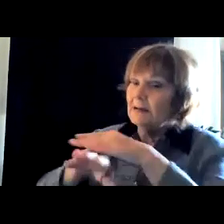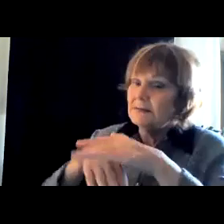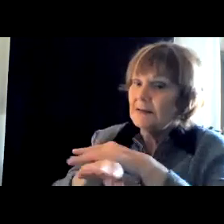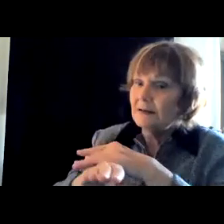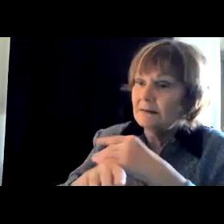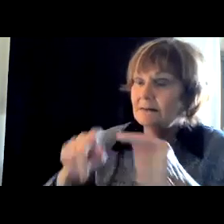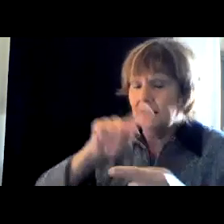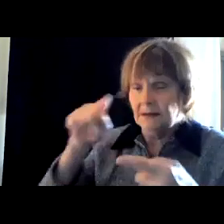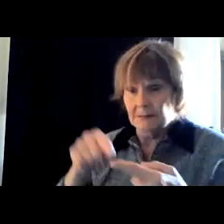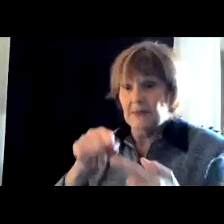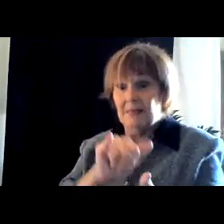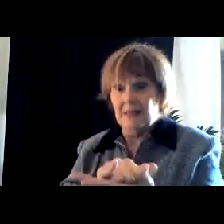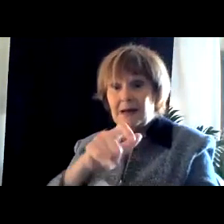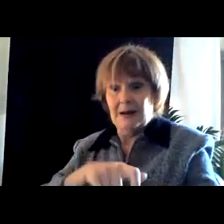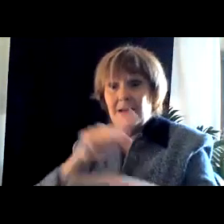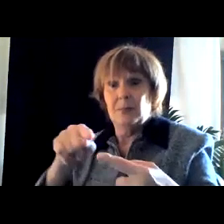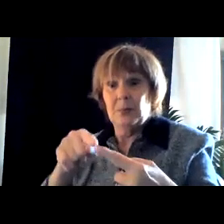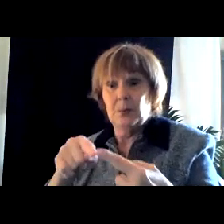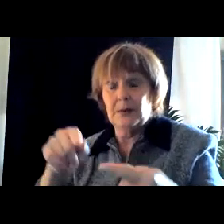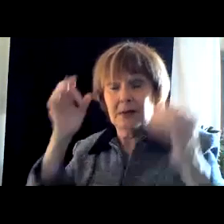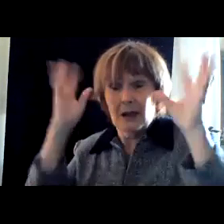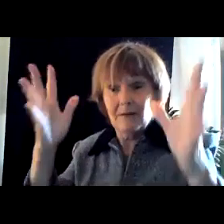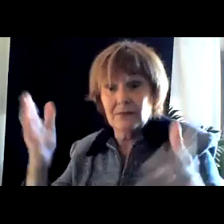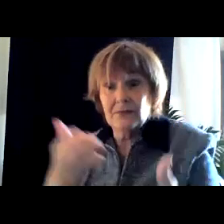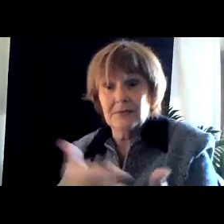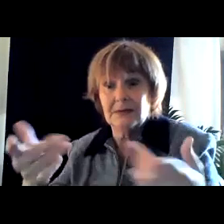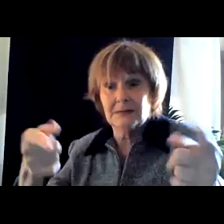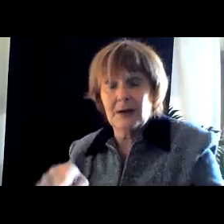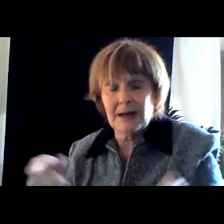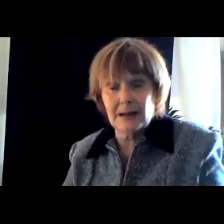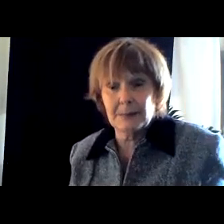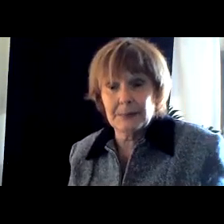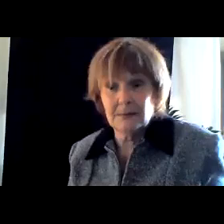I also wanna make sure that everyone has access to that information, that we put it in accessible formats,